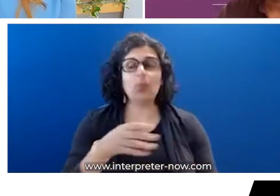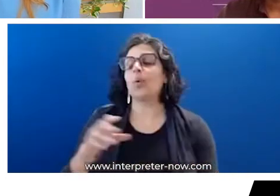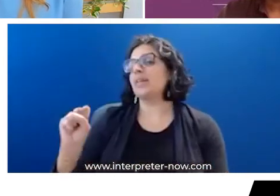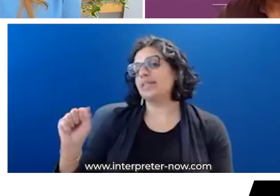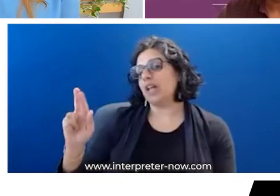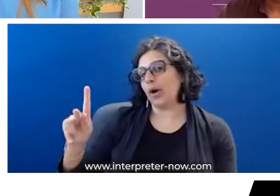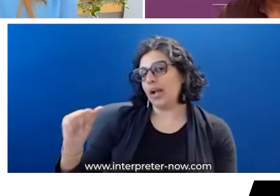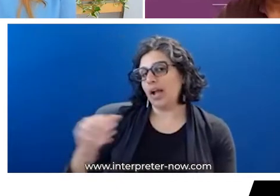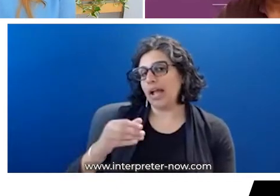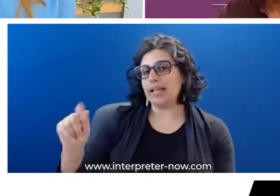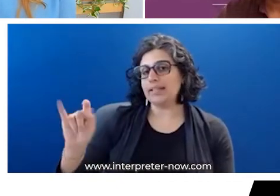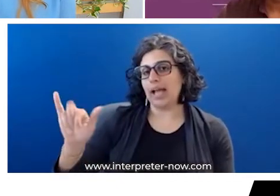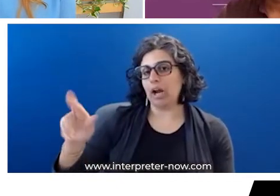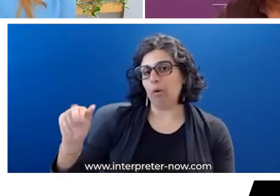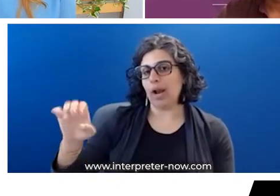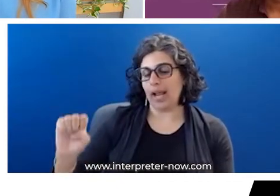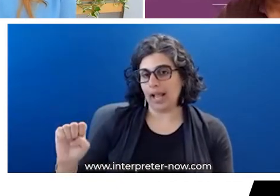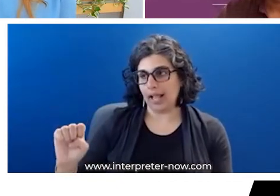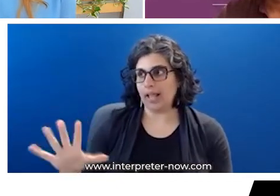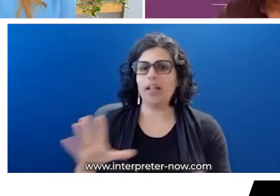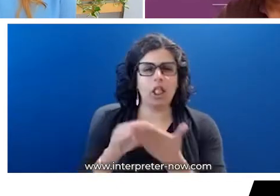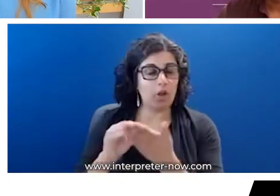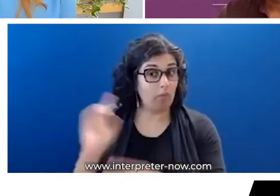You can learn more about them at www.Interpreter-Now.com.